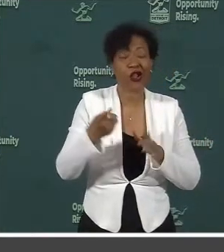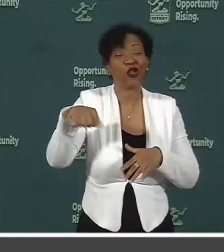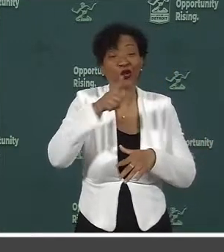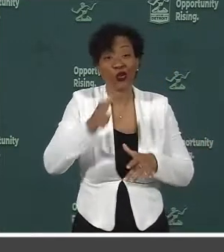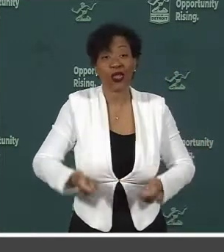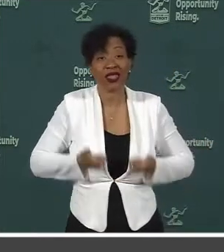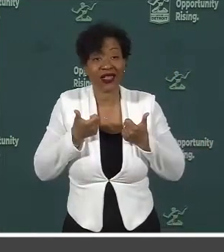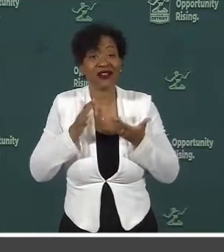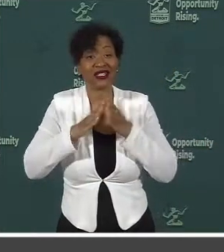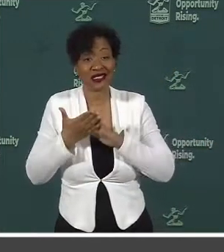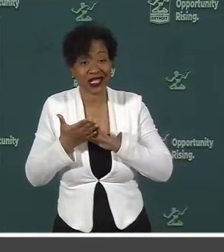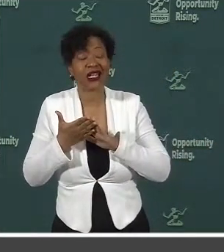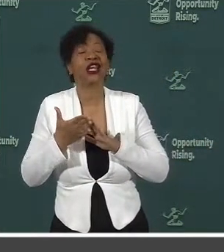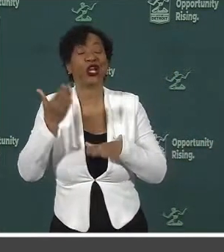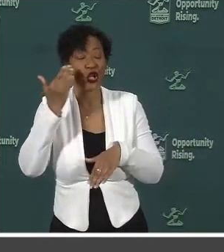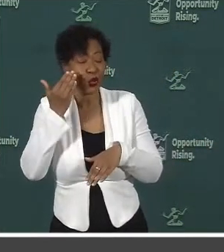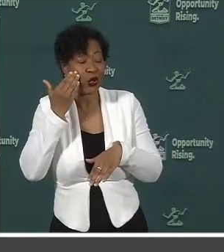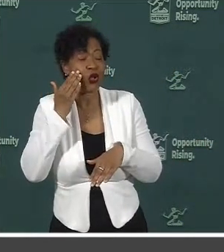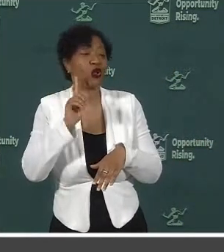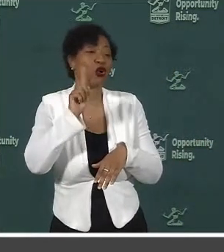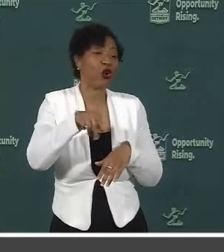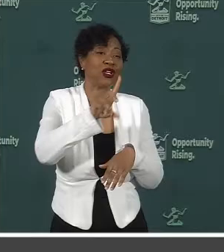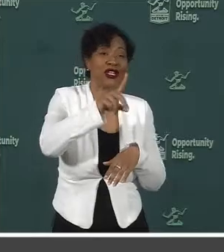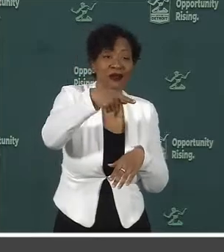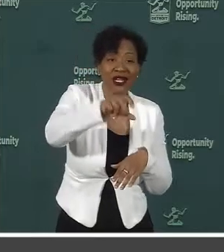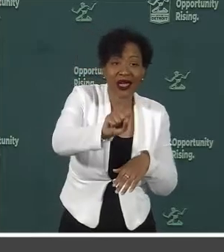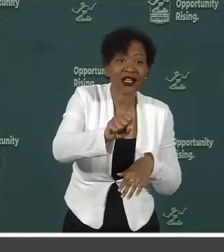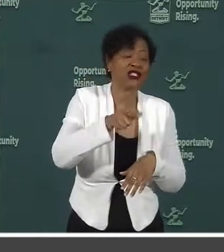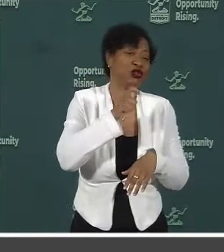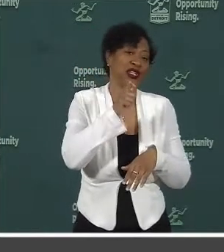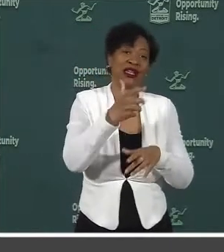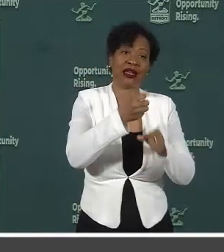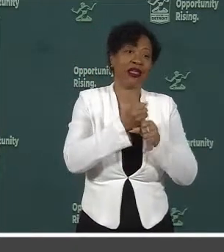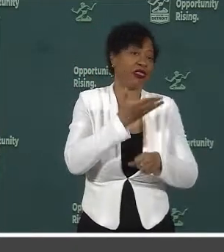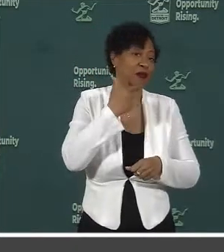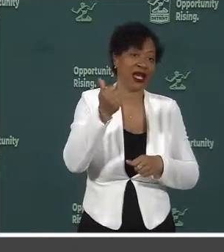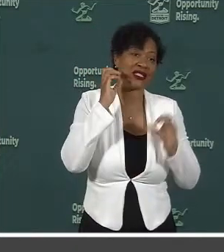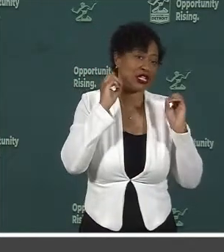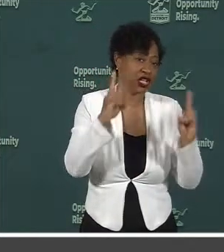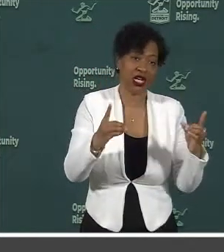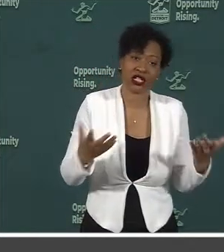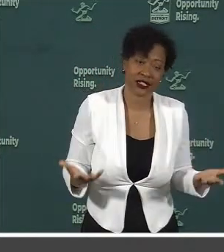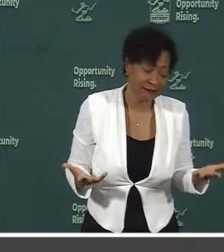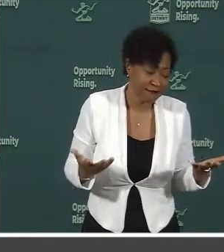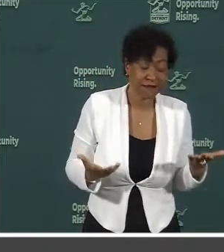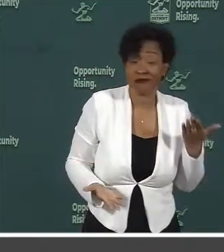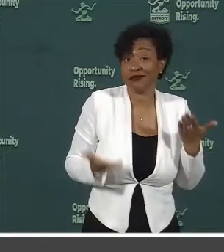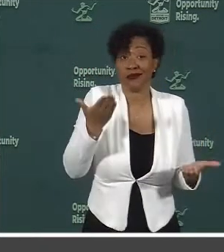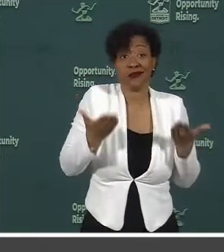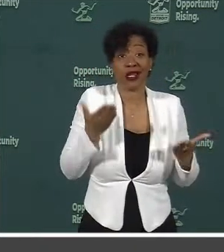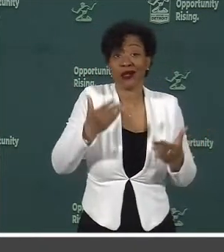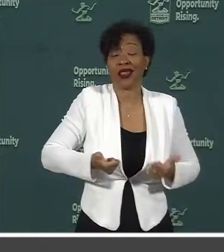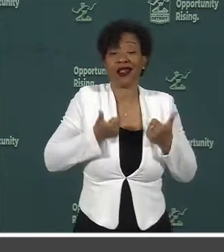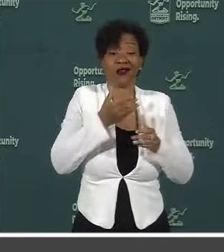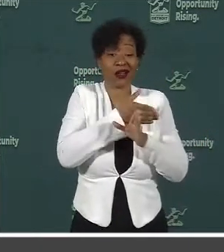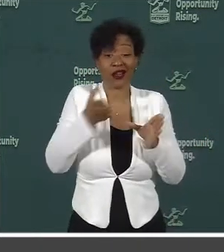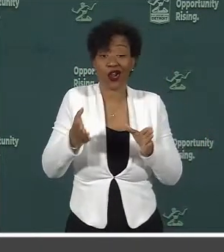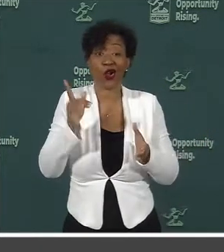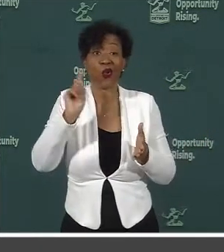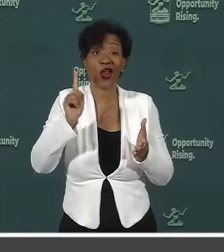A DETROIT PUBLIC SCHOOL WHERE YOU DID NOT GET THE BEST EDUCATION YOU MAY HAVE BEEN IN A NEIGHBORHOOD WITH BLIGHT AND VIOLENCE WE'RE PAYING ATTENTION